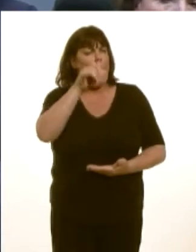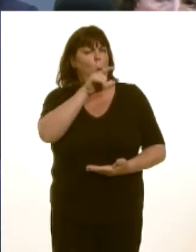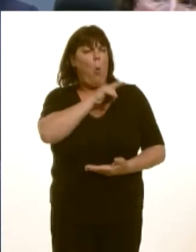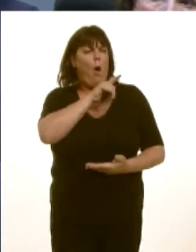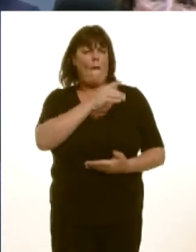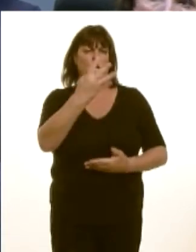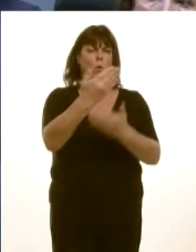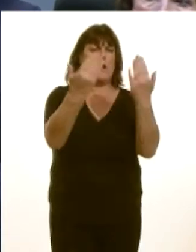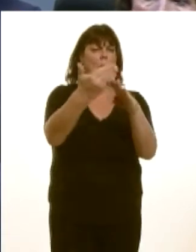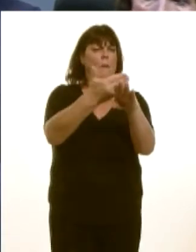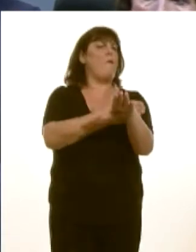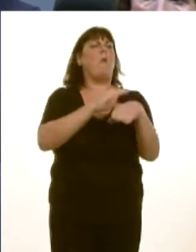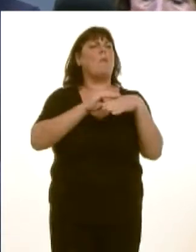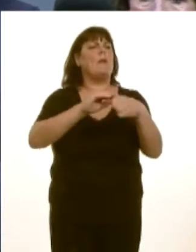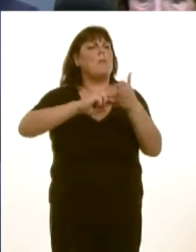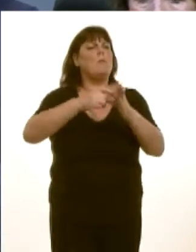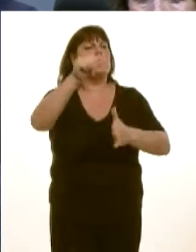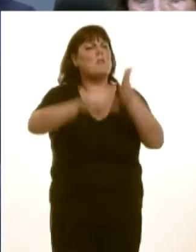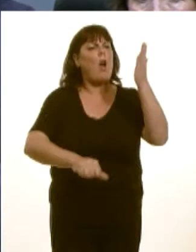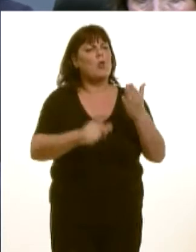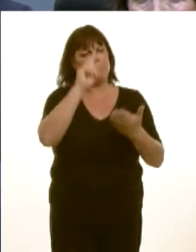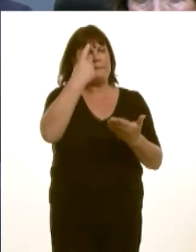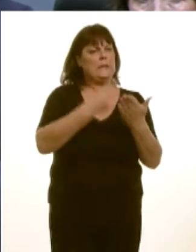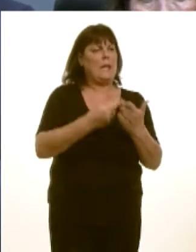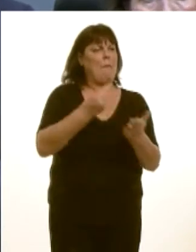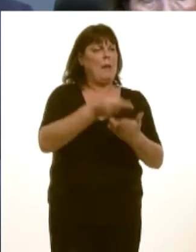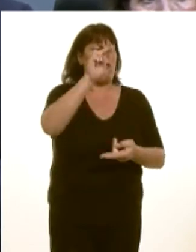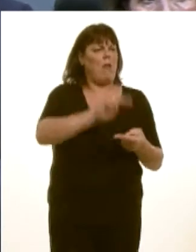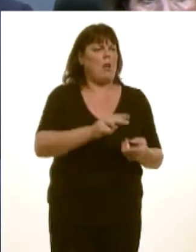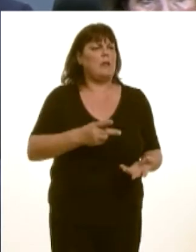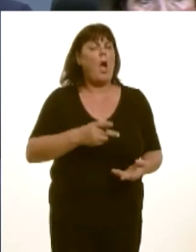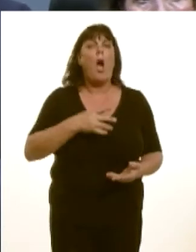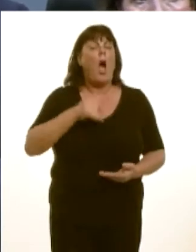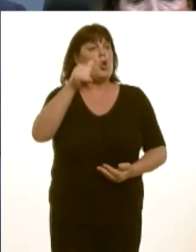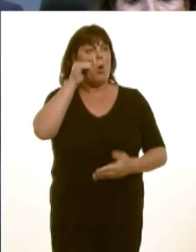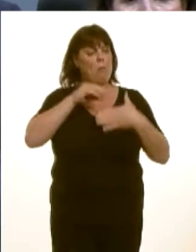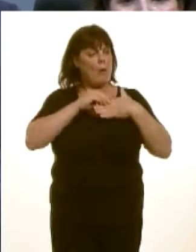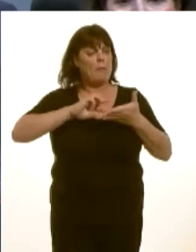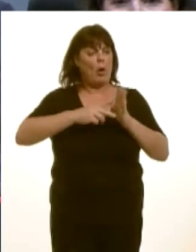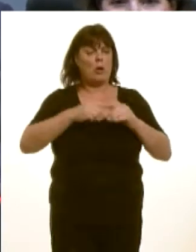I do take the point that apprenticeships have been successful here in Wales; 66%—[Interruption.]